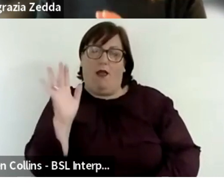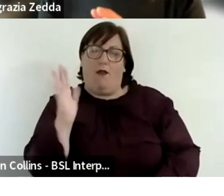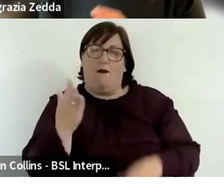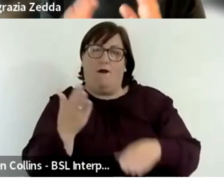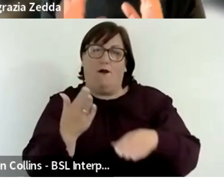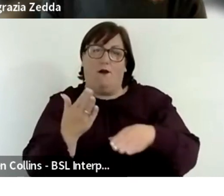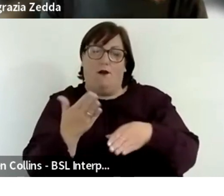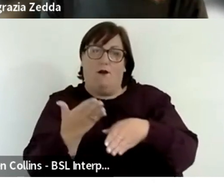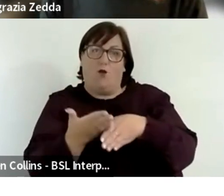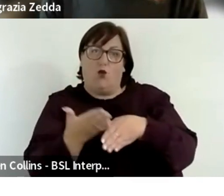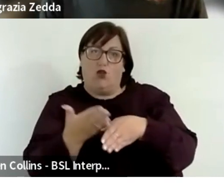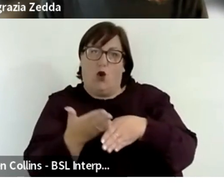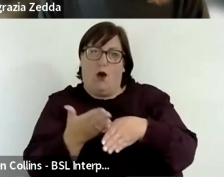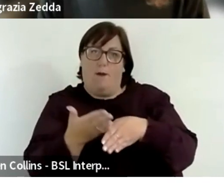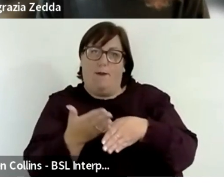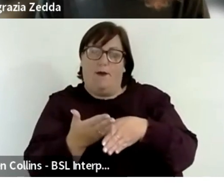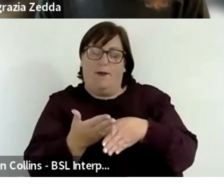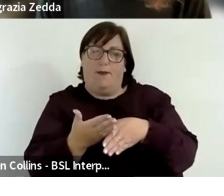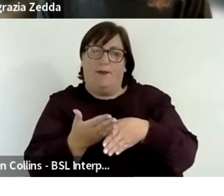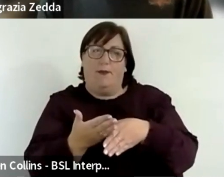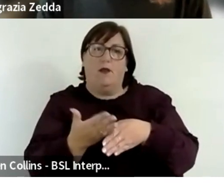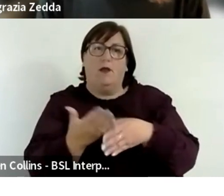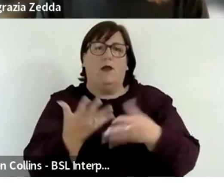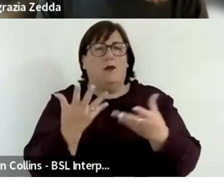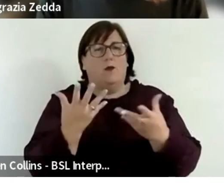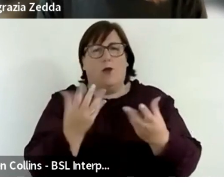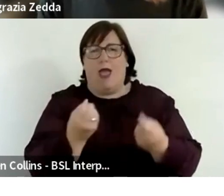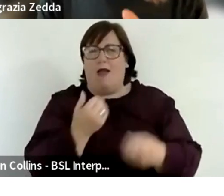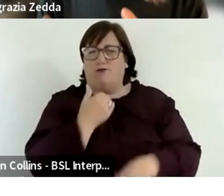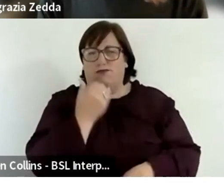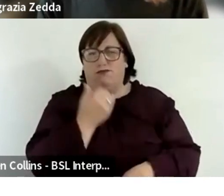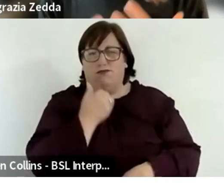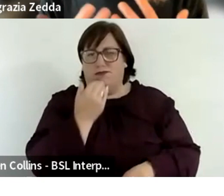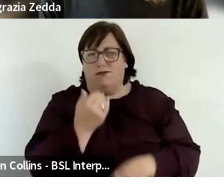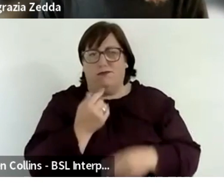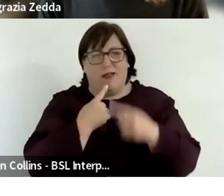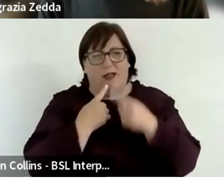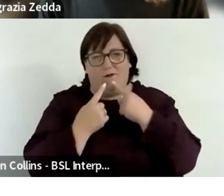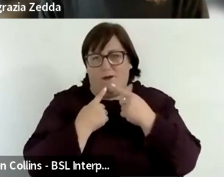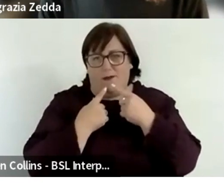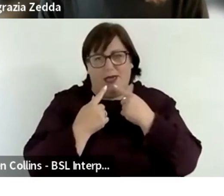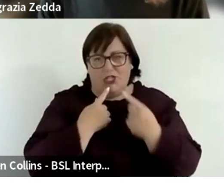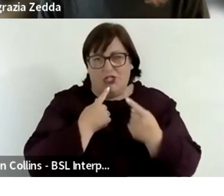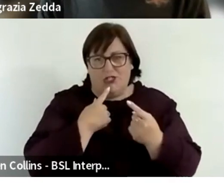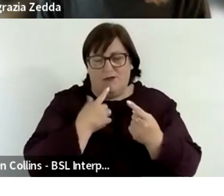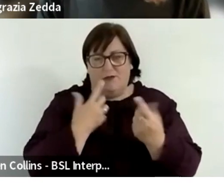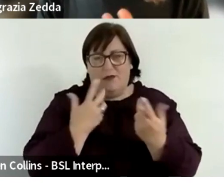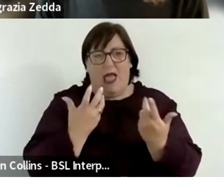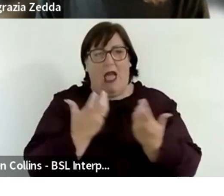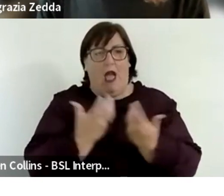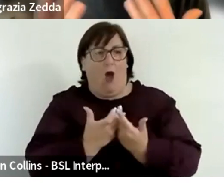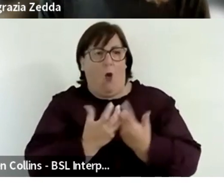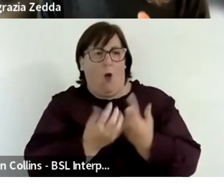we have a whole section all about how to get the best chance to be